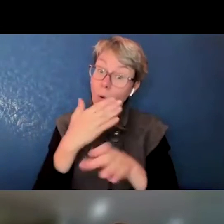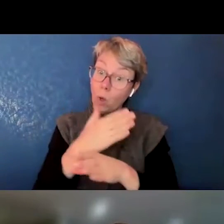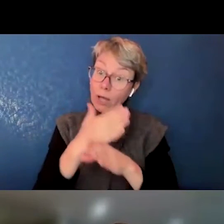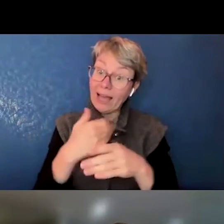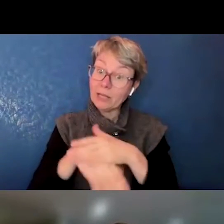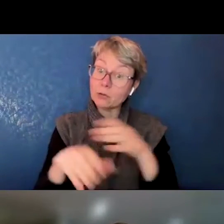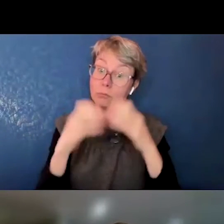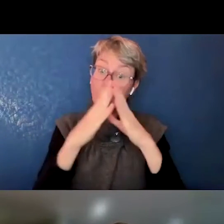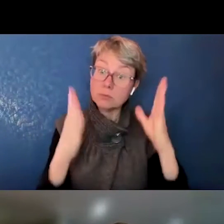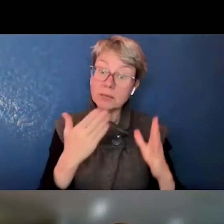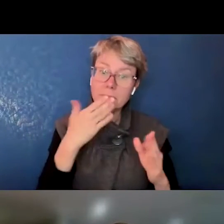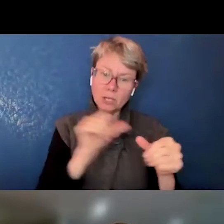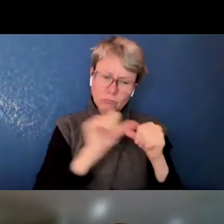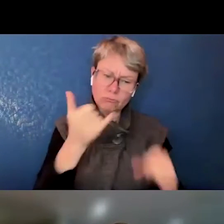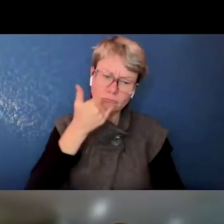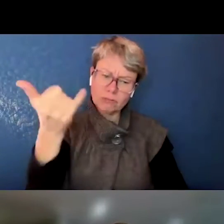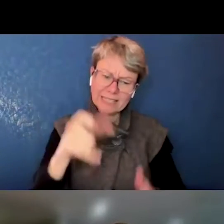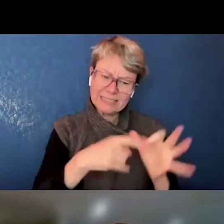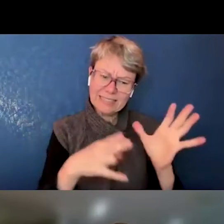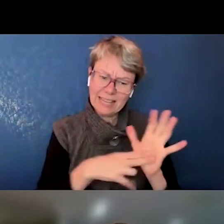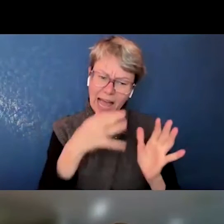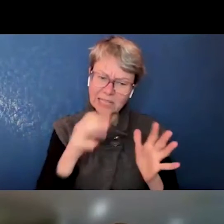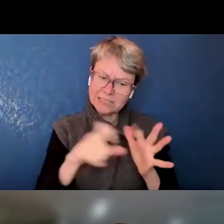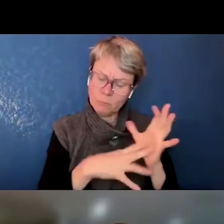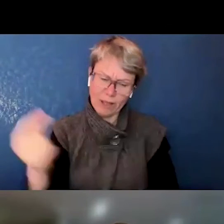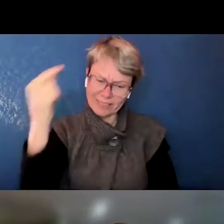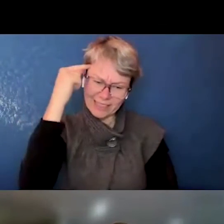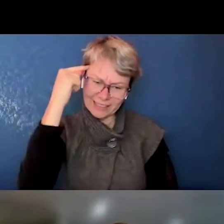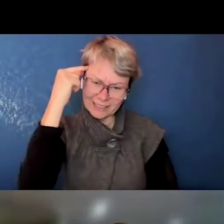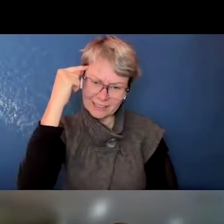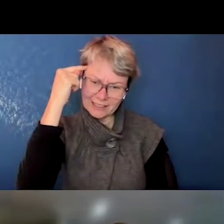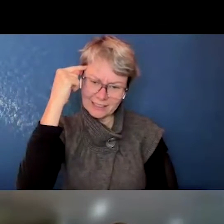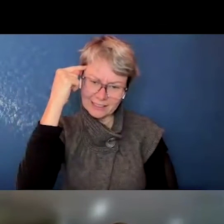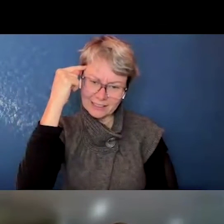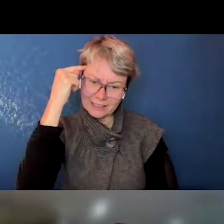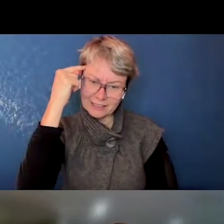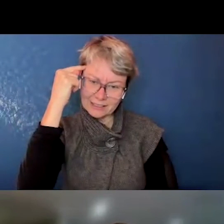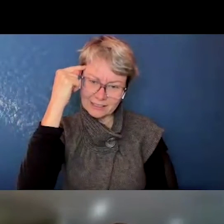you should call Dean what does Dean think of that um and and the young person okay that's a good